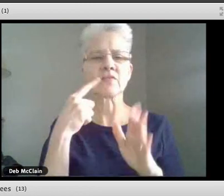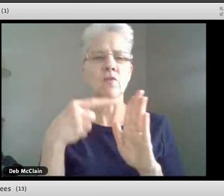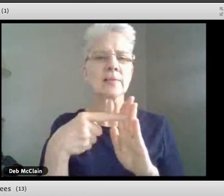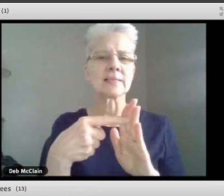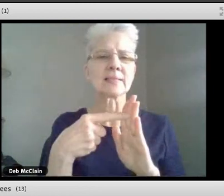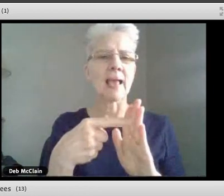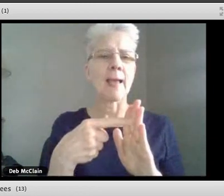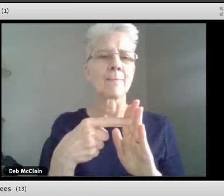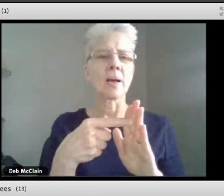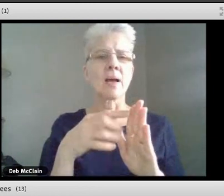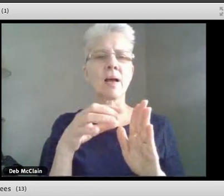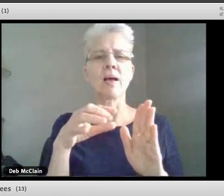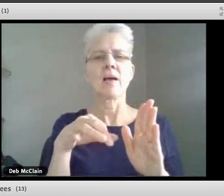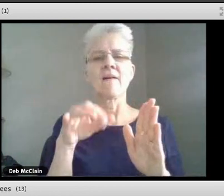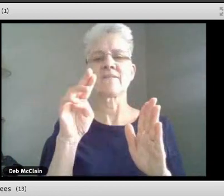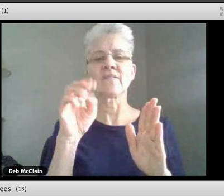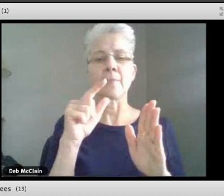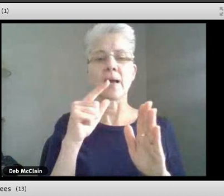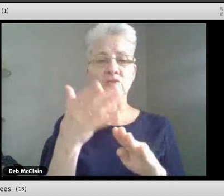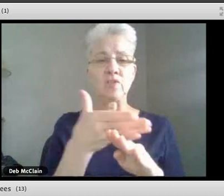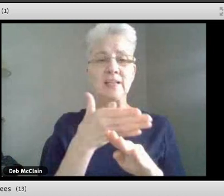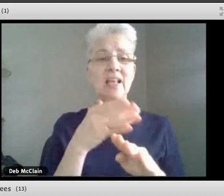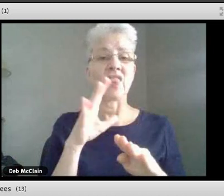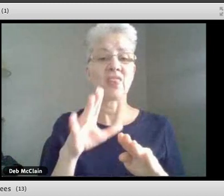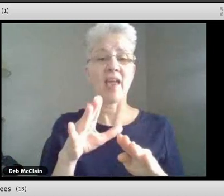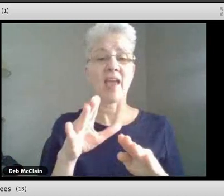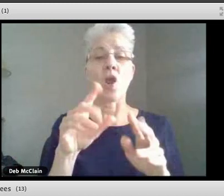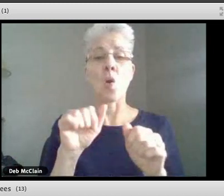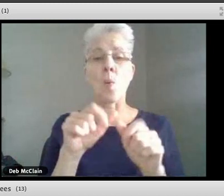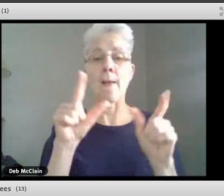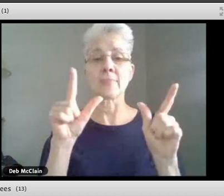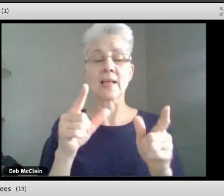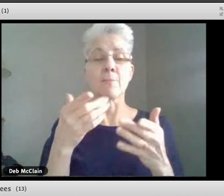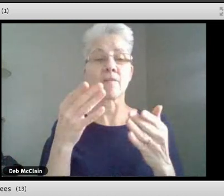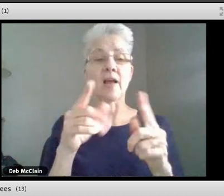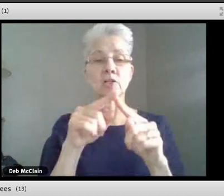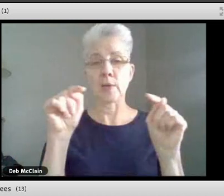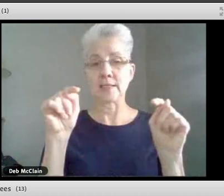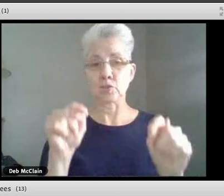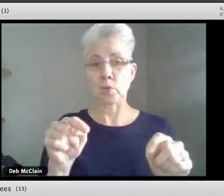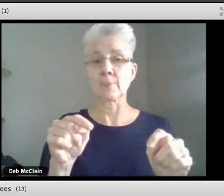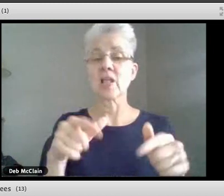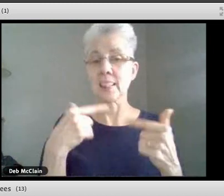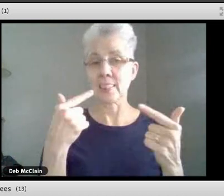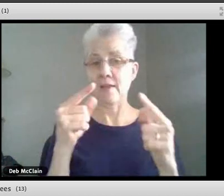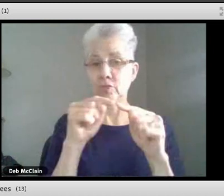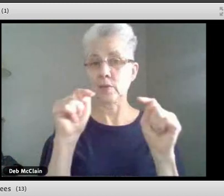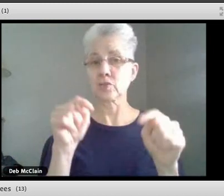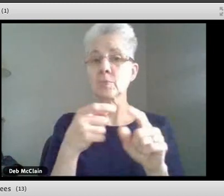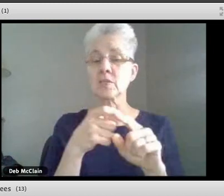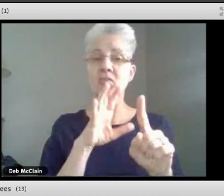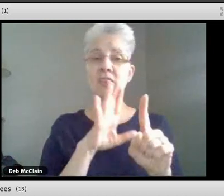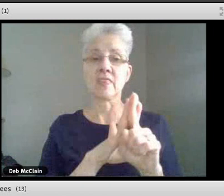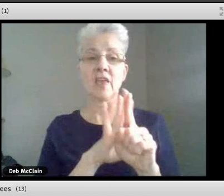and they provided live transcripts of their videos, and they saw a 50 percent increase